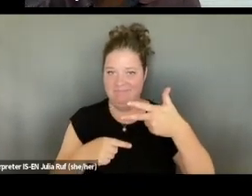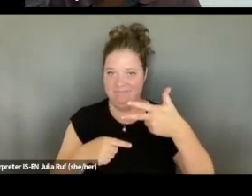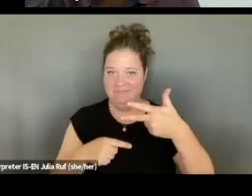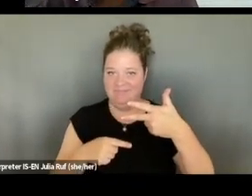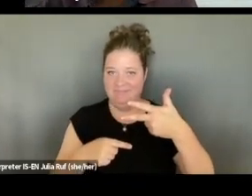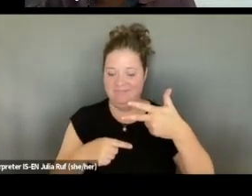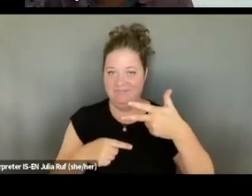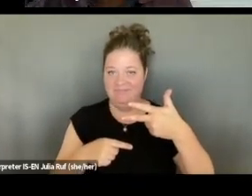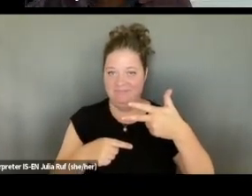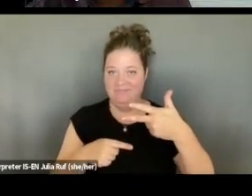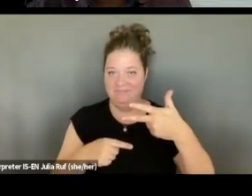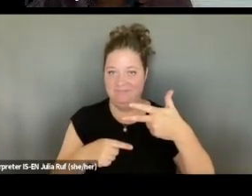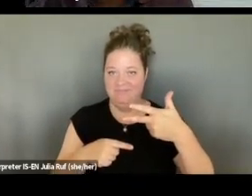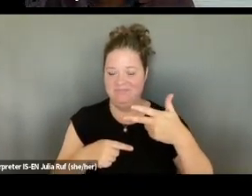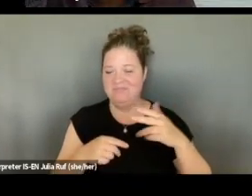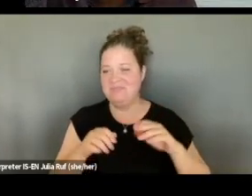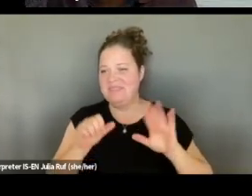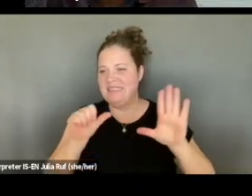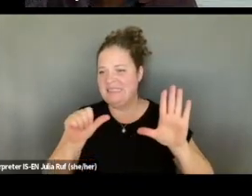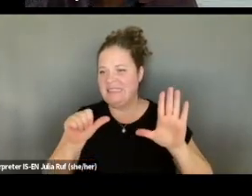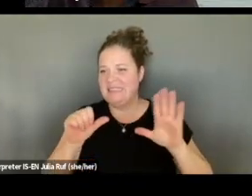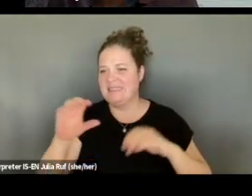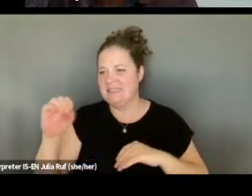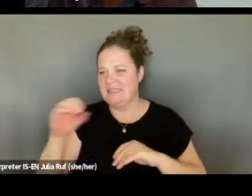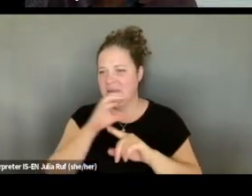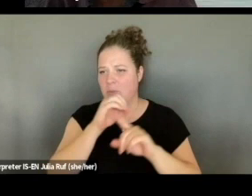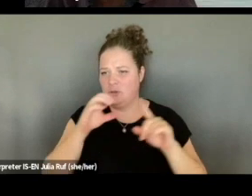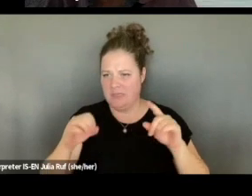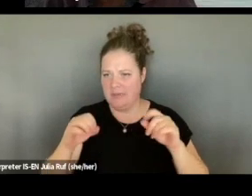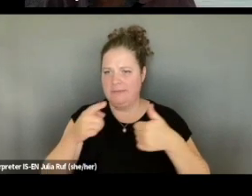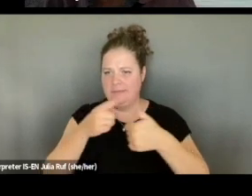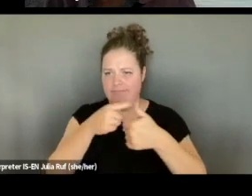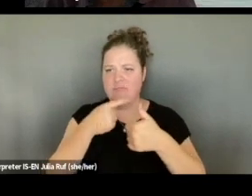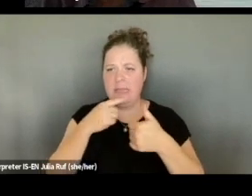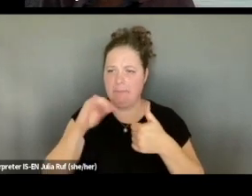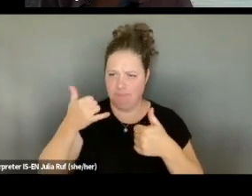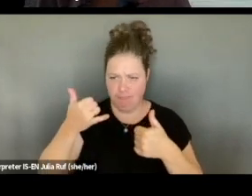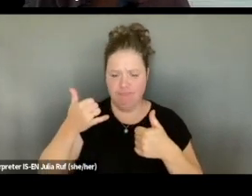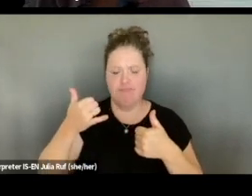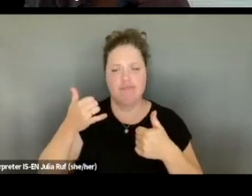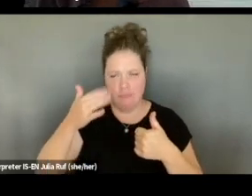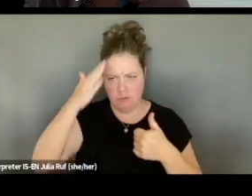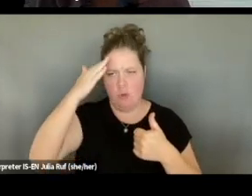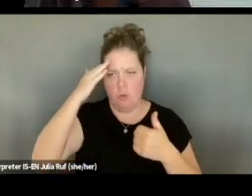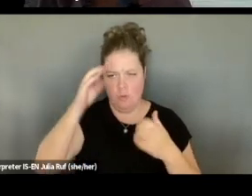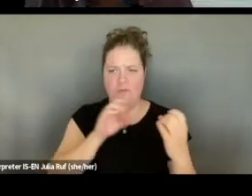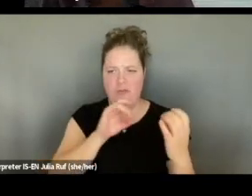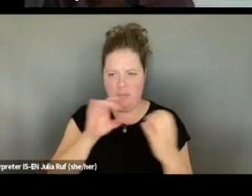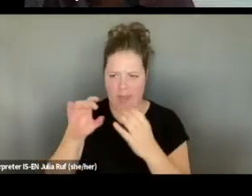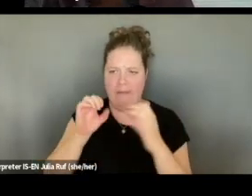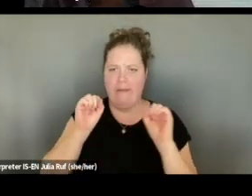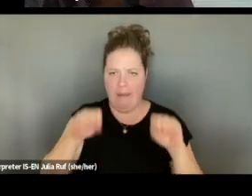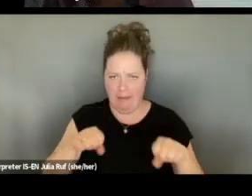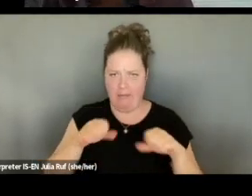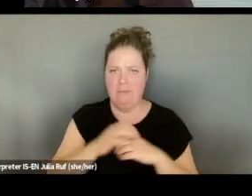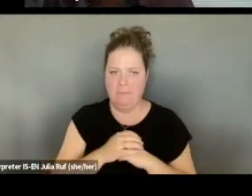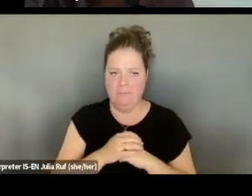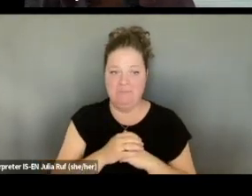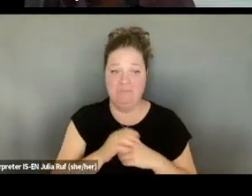Yeah, it's shared. You can see it. It's basically two-thirds of the audience have heard about the possibility to give feedback; then